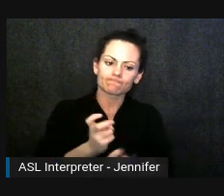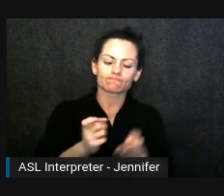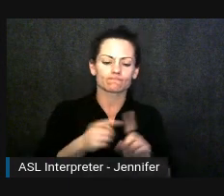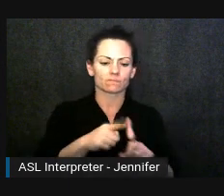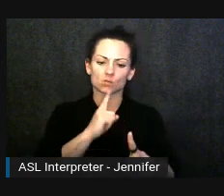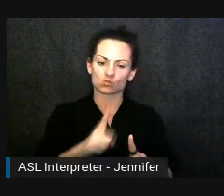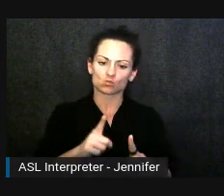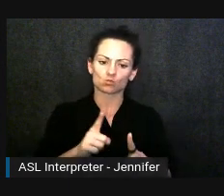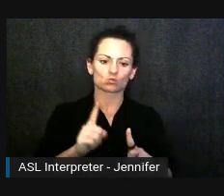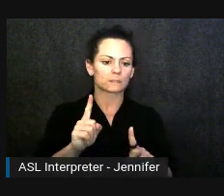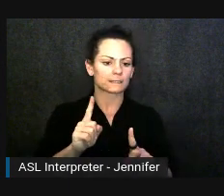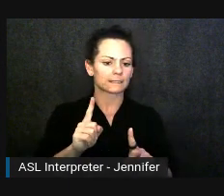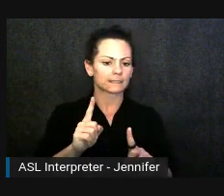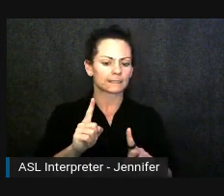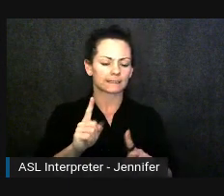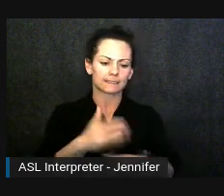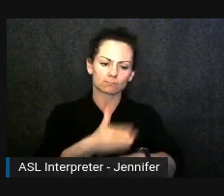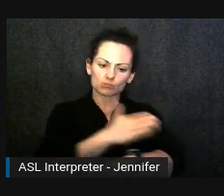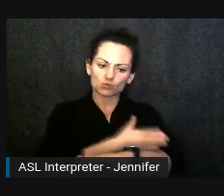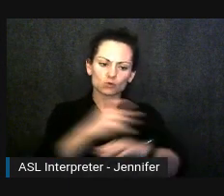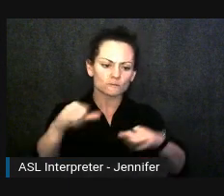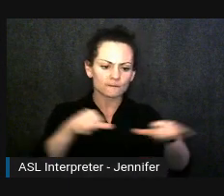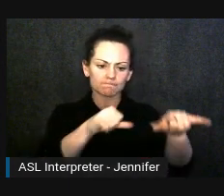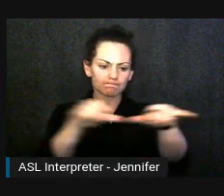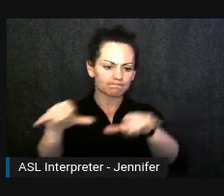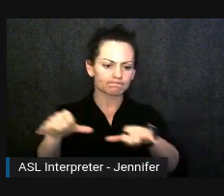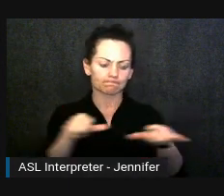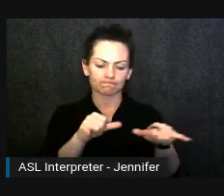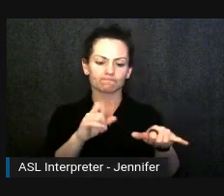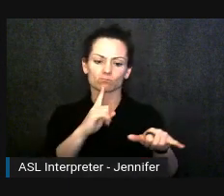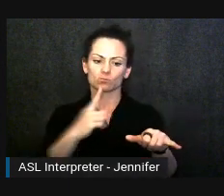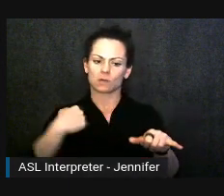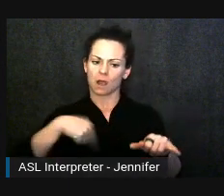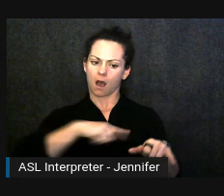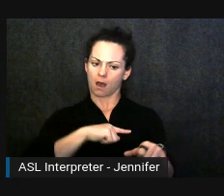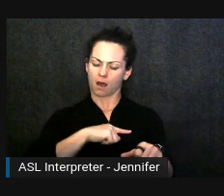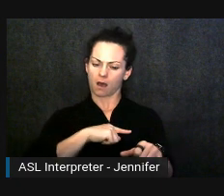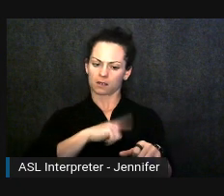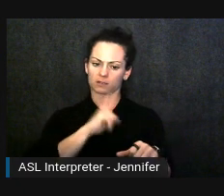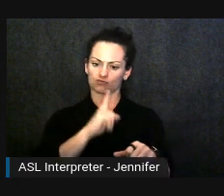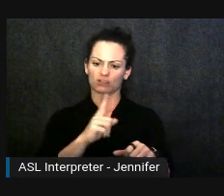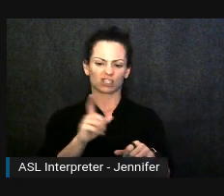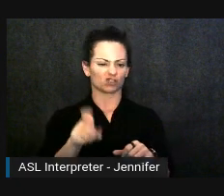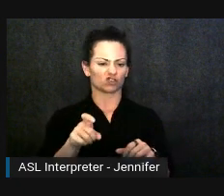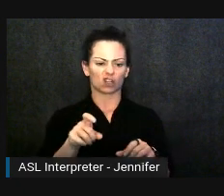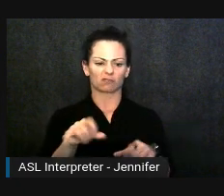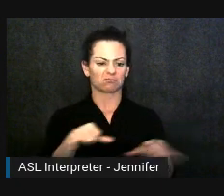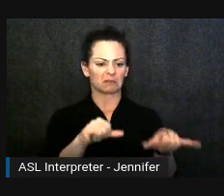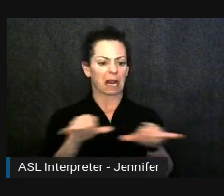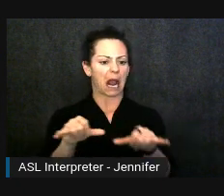that should be, you know, the commonplace across the Internet, not an exception of the rule.